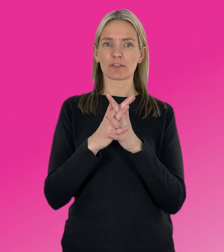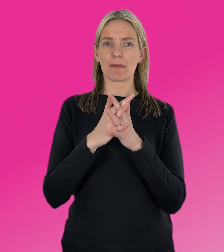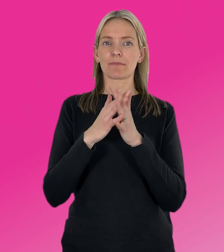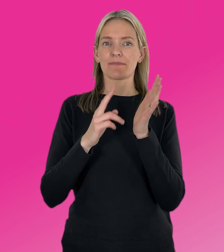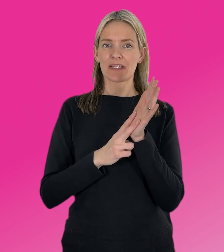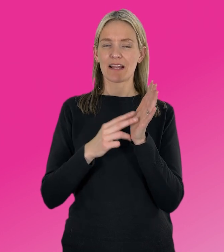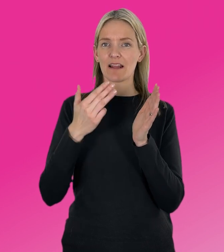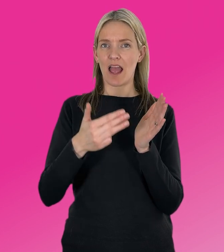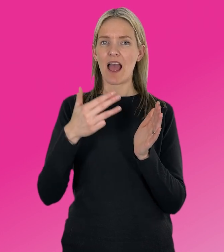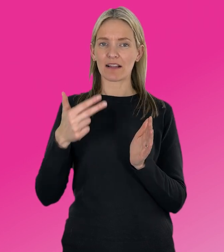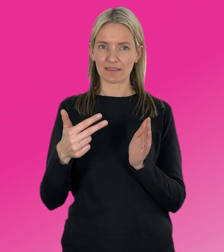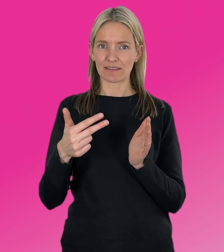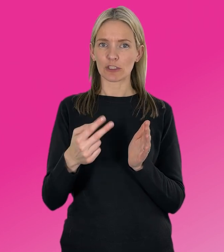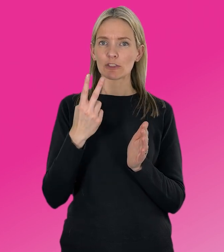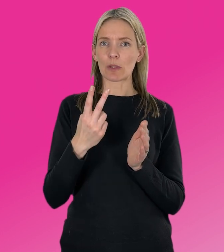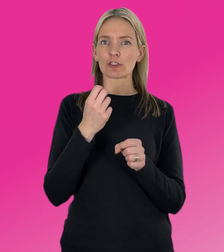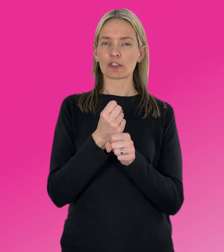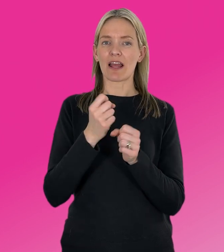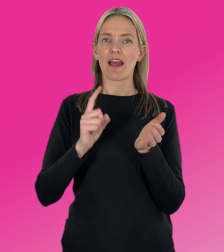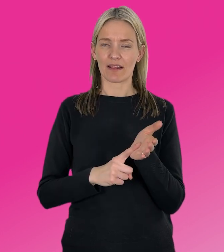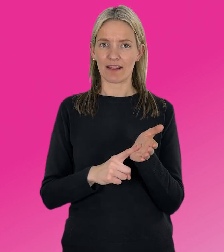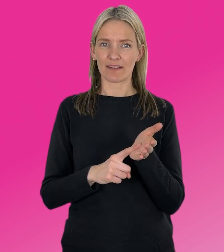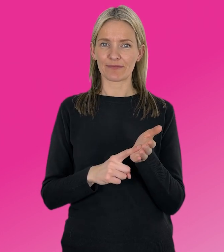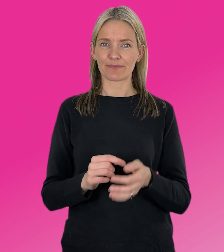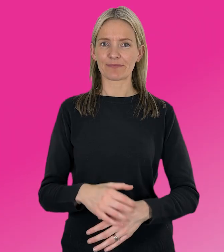WV98 2GL